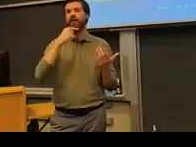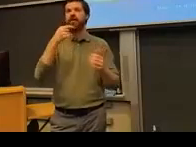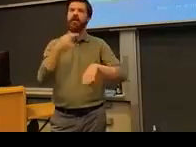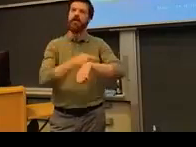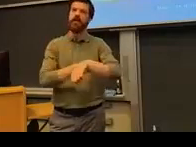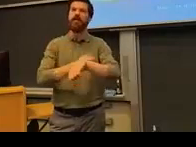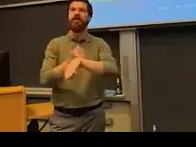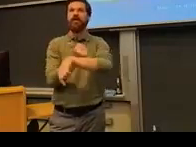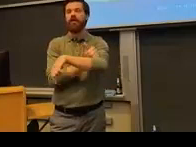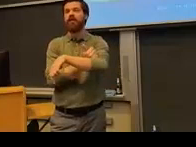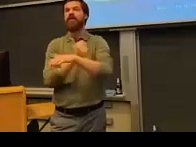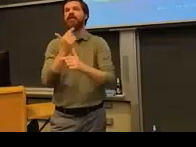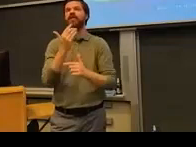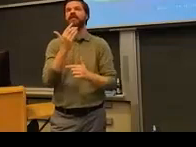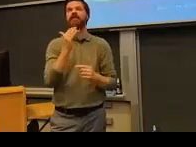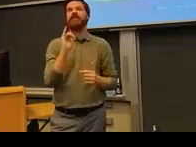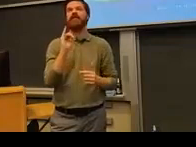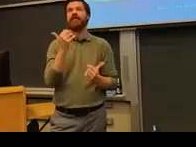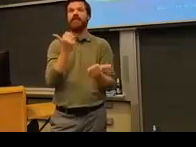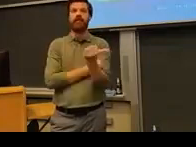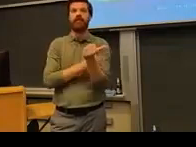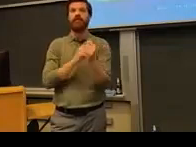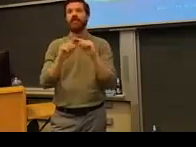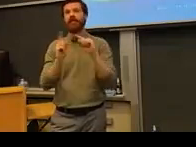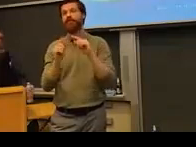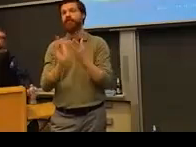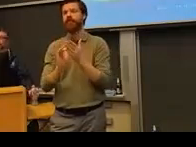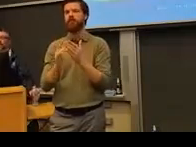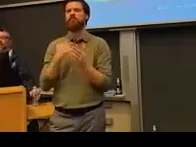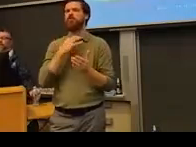you see sort of pros and cons of injectable over other types of medications your thoughts about